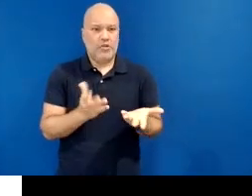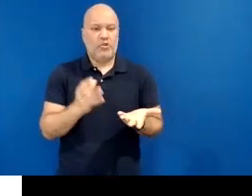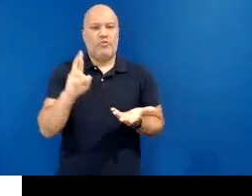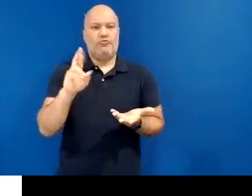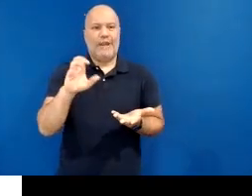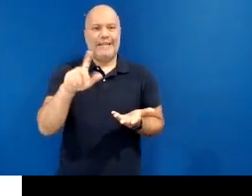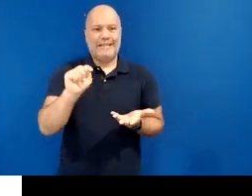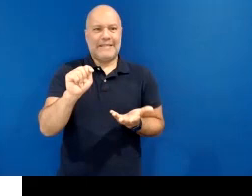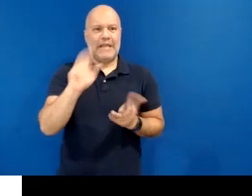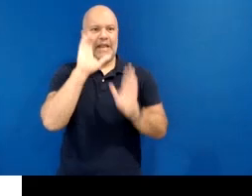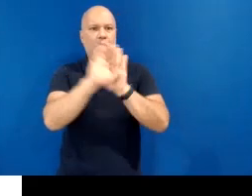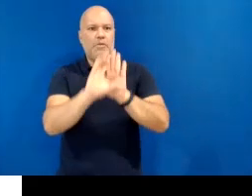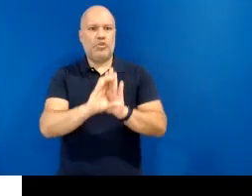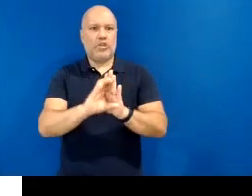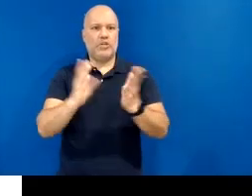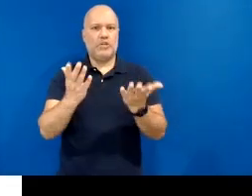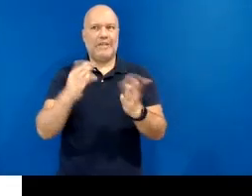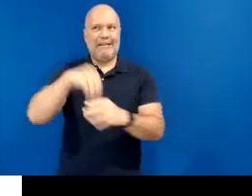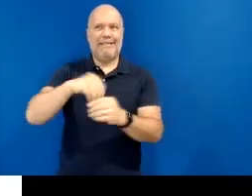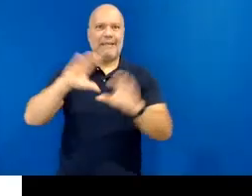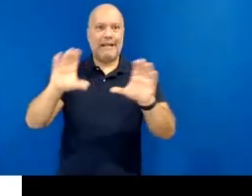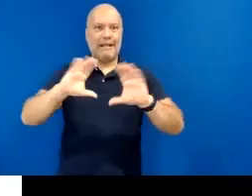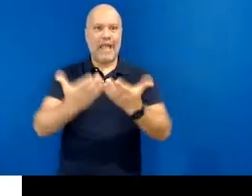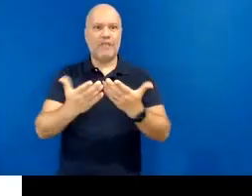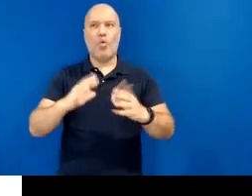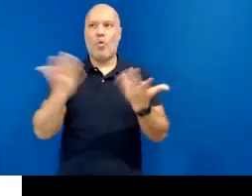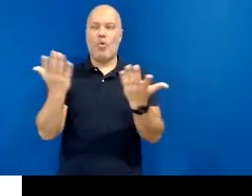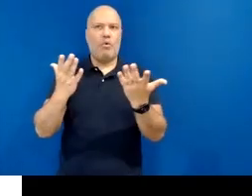and so forth right into the classroom, obviously totally inappropriate.